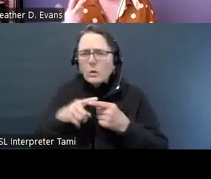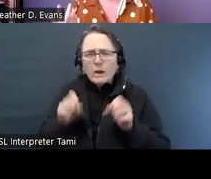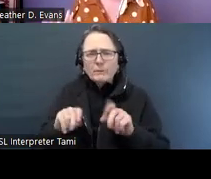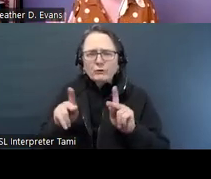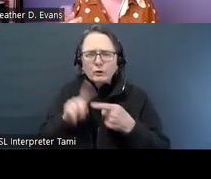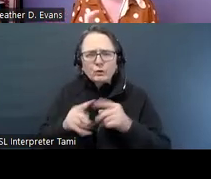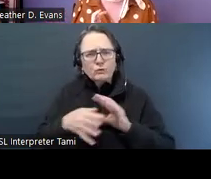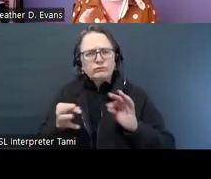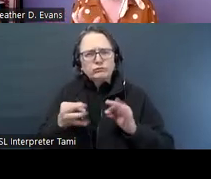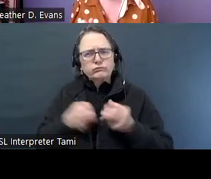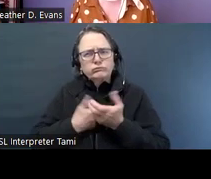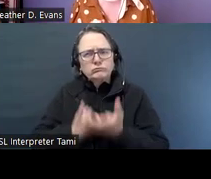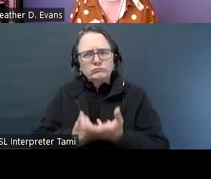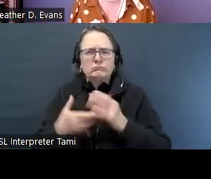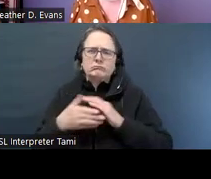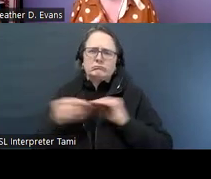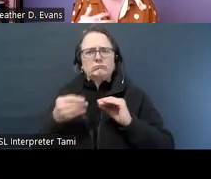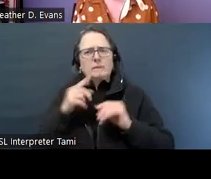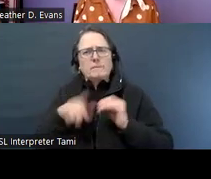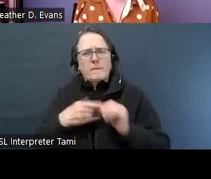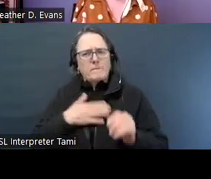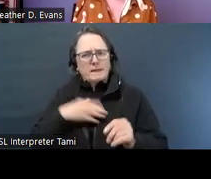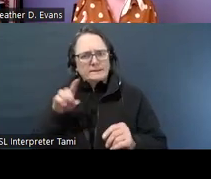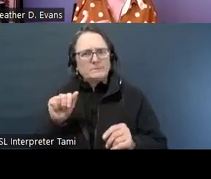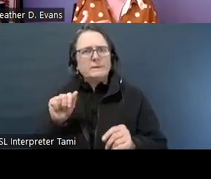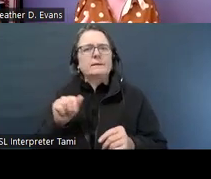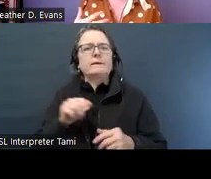When is it clinically appropriate to treat a person with disabilities,